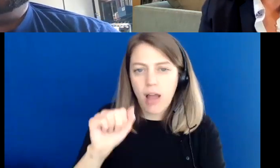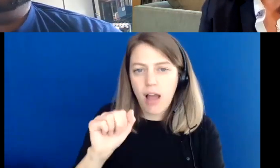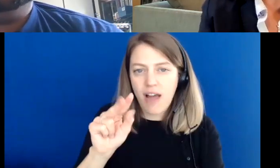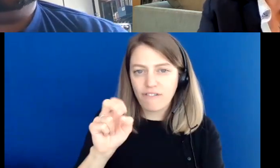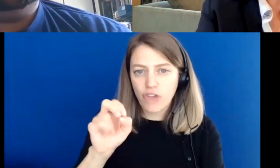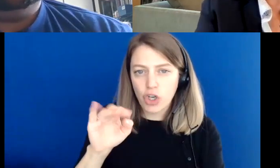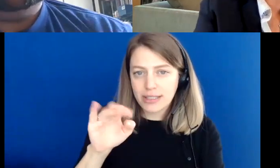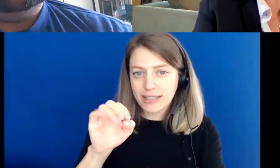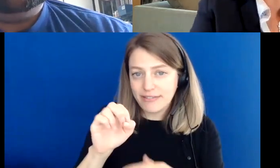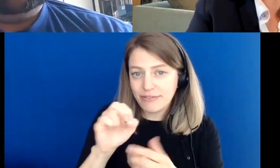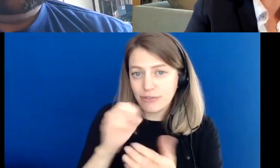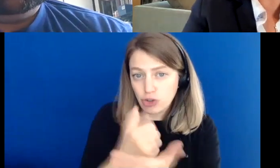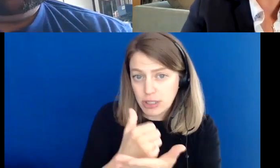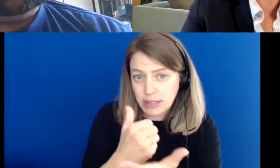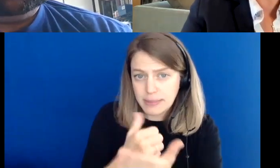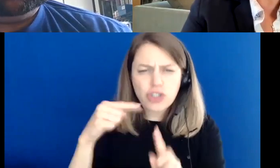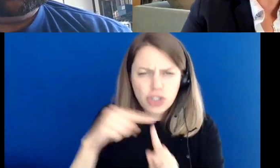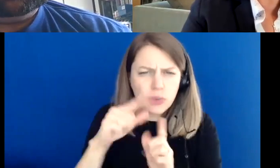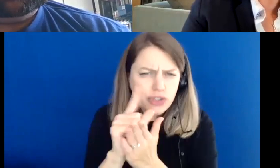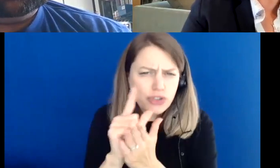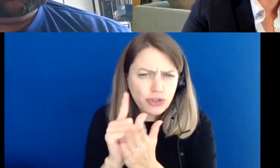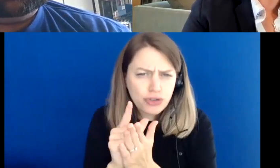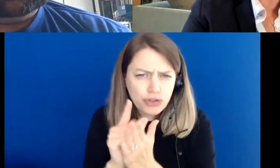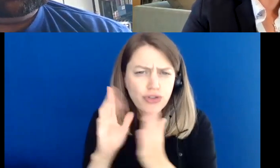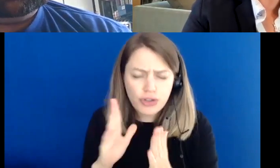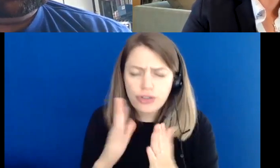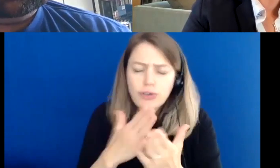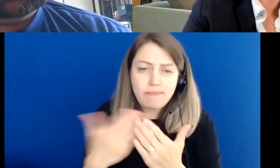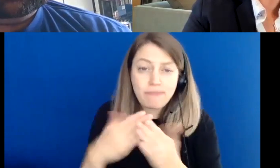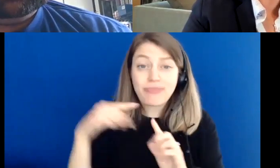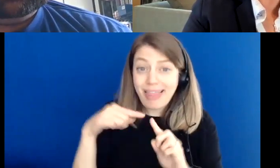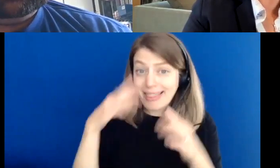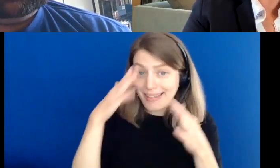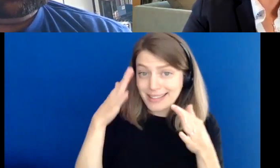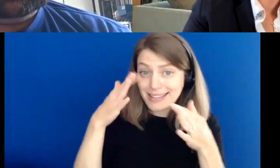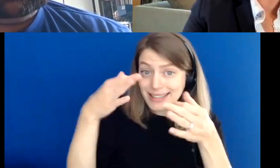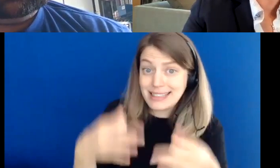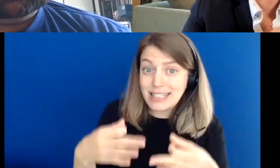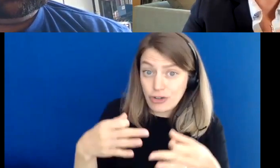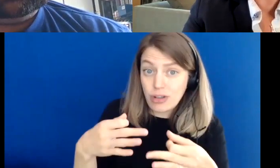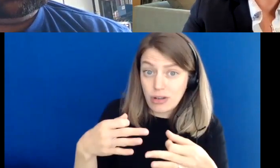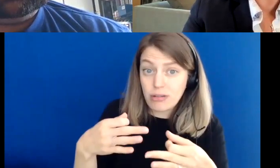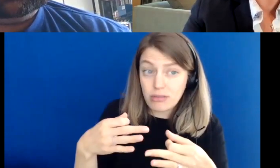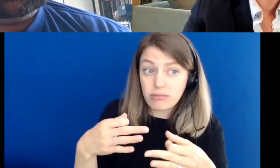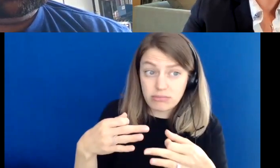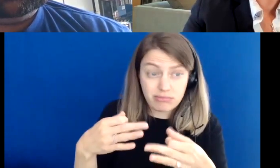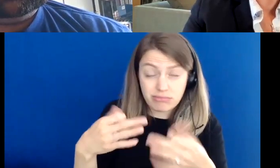and this decision was obviously very troubling.